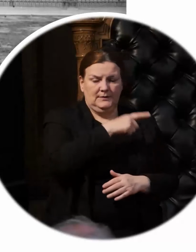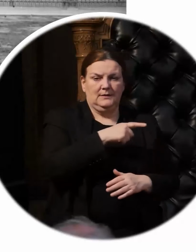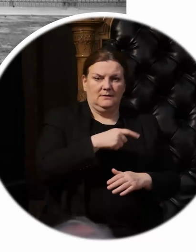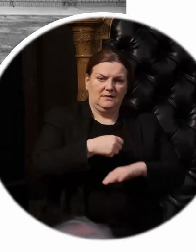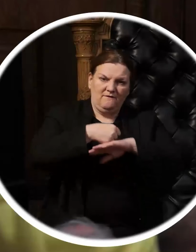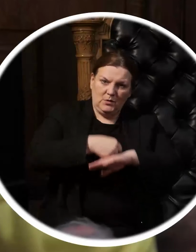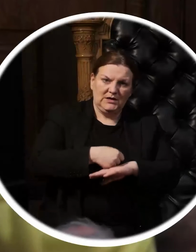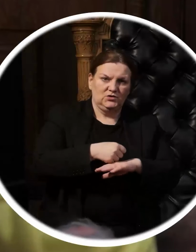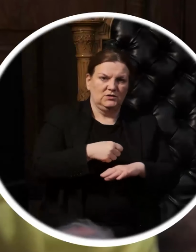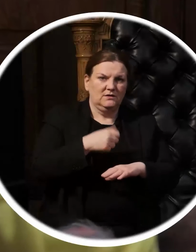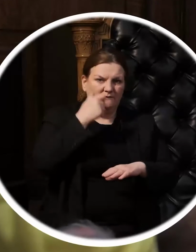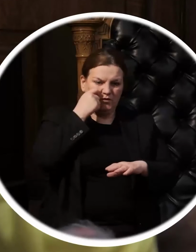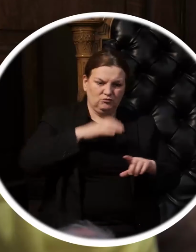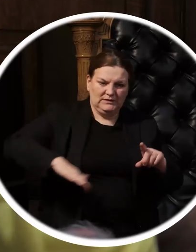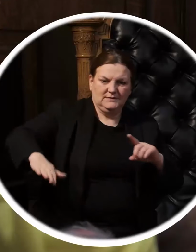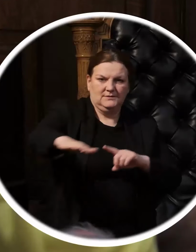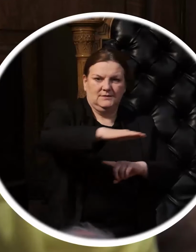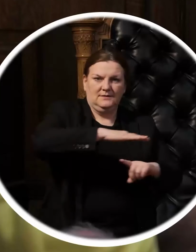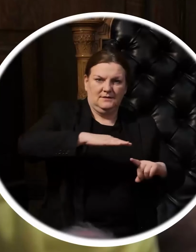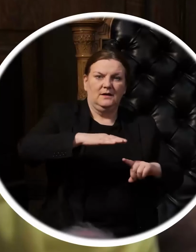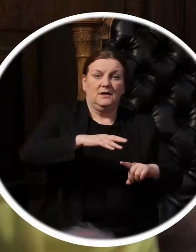footprint of the station was the train shed.